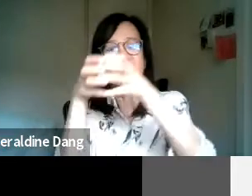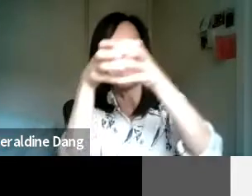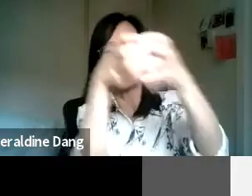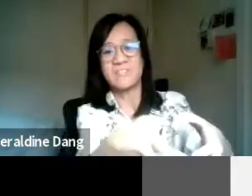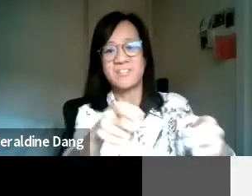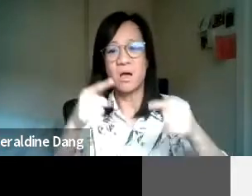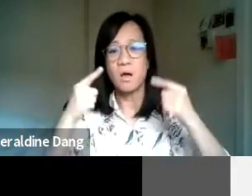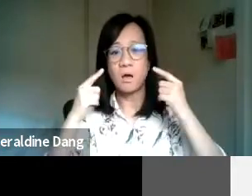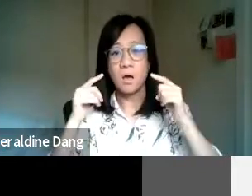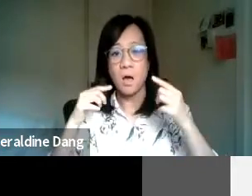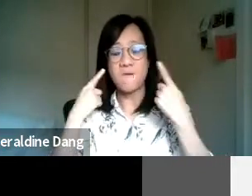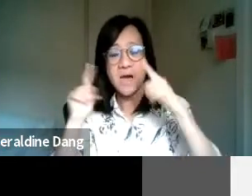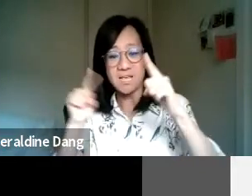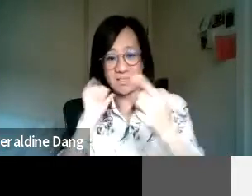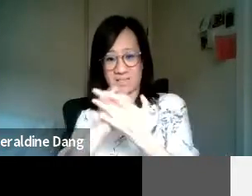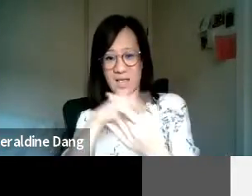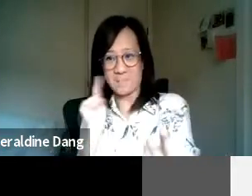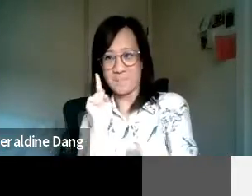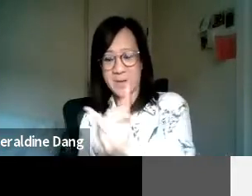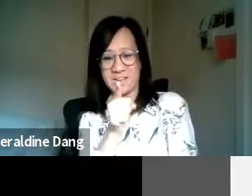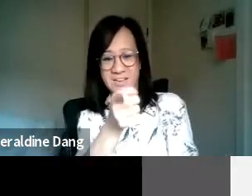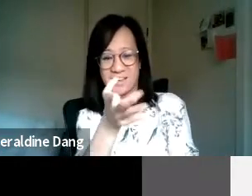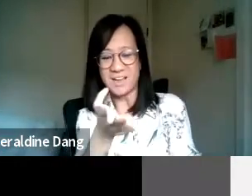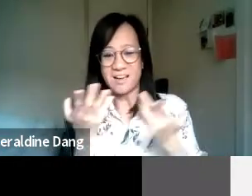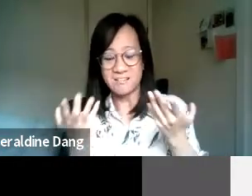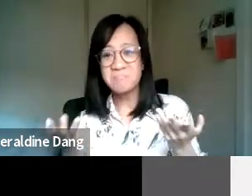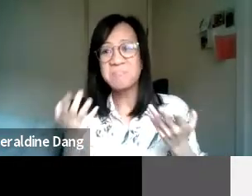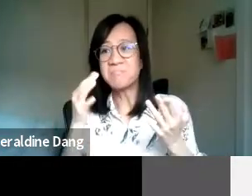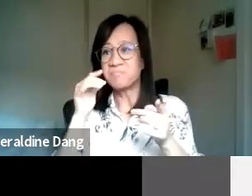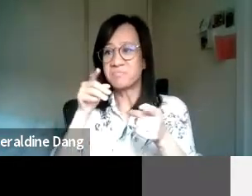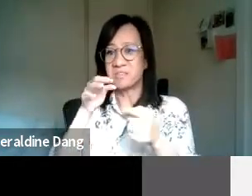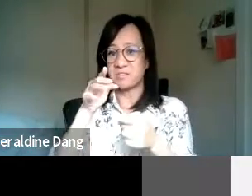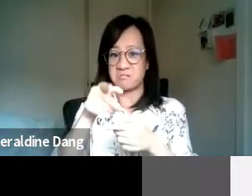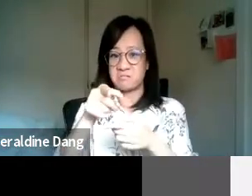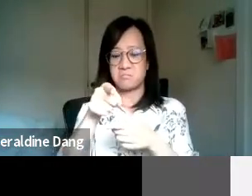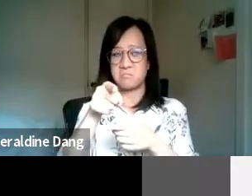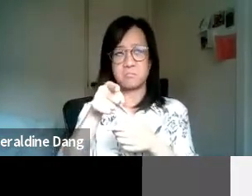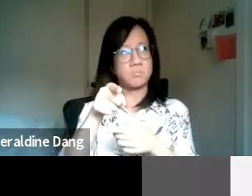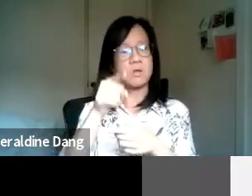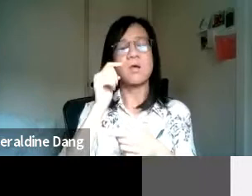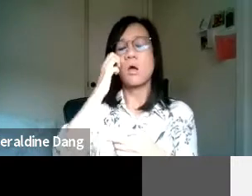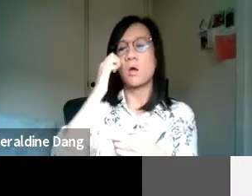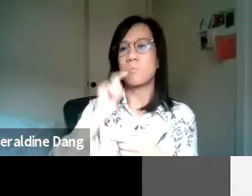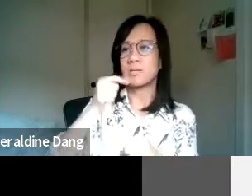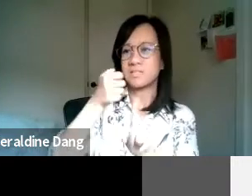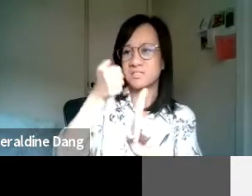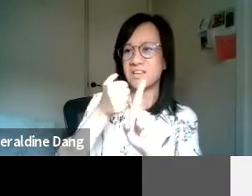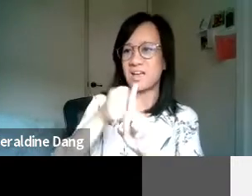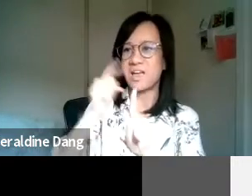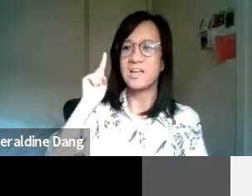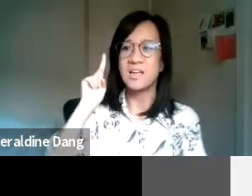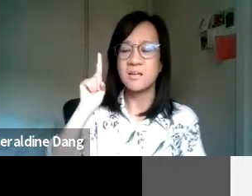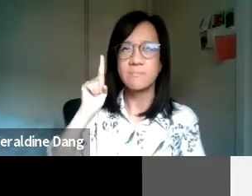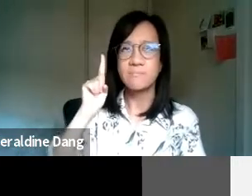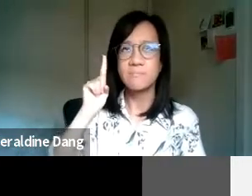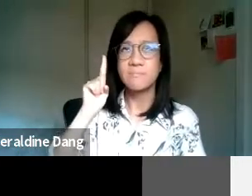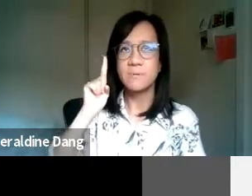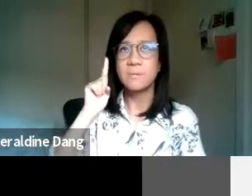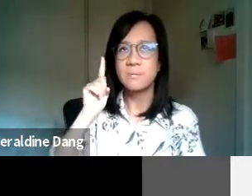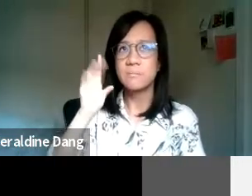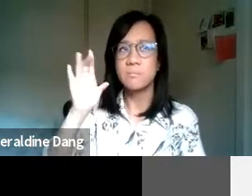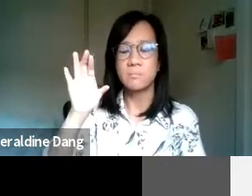There was just three of us, and we were finally able to meet because I was researching in